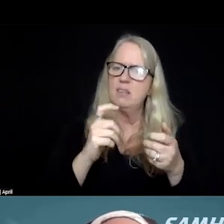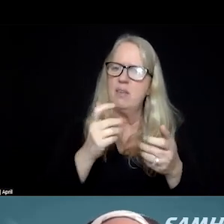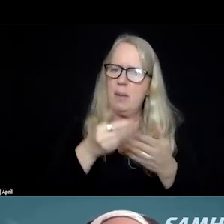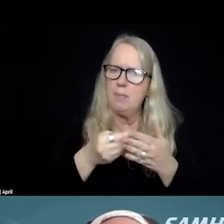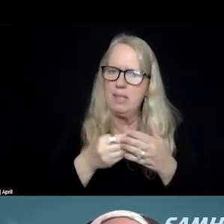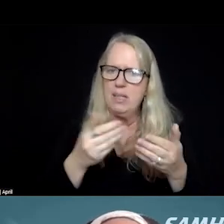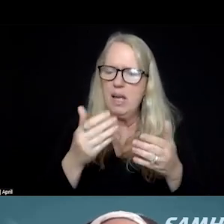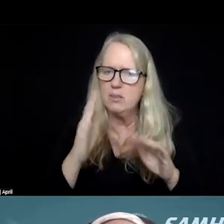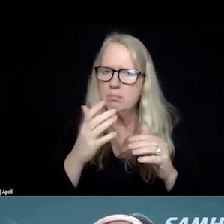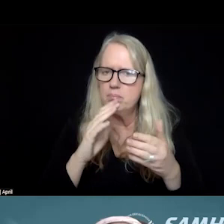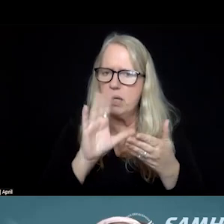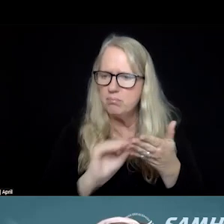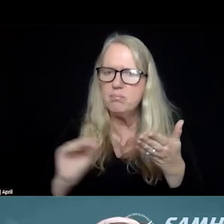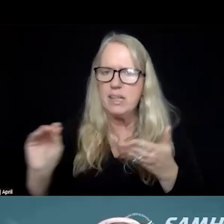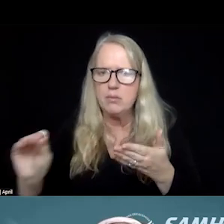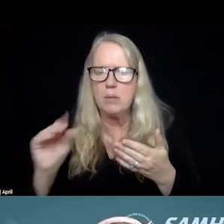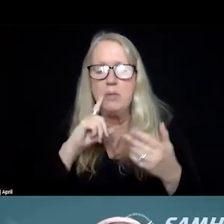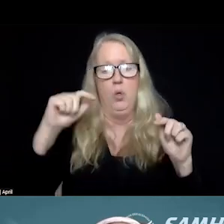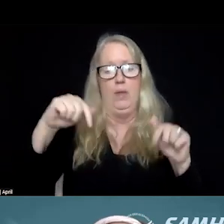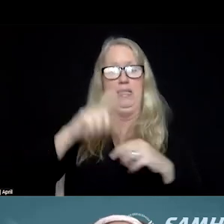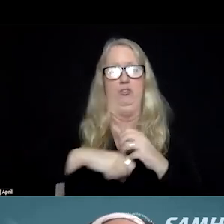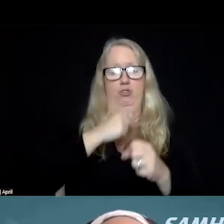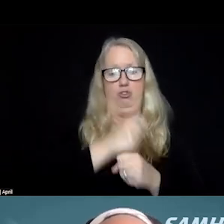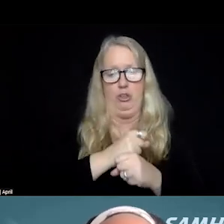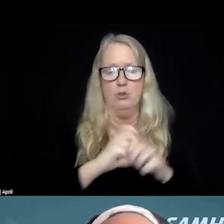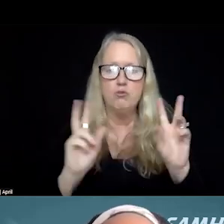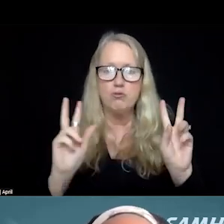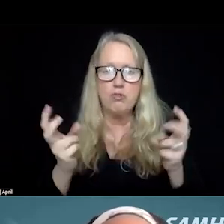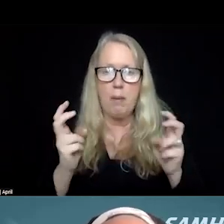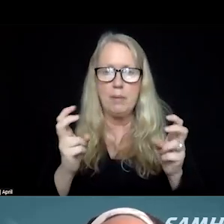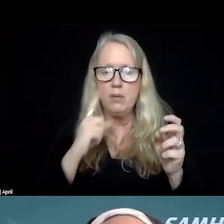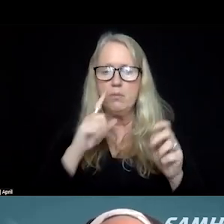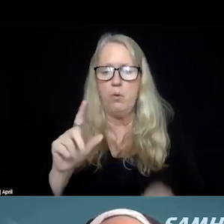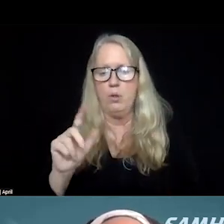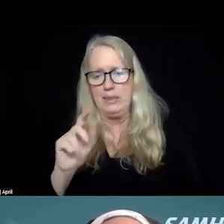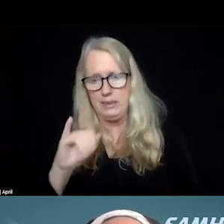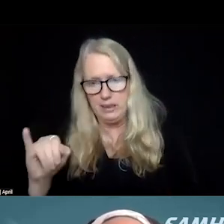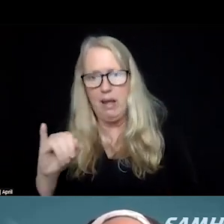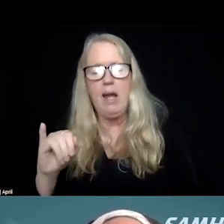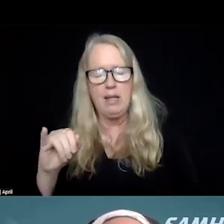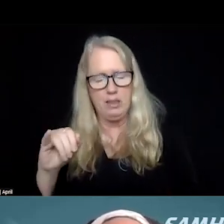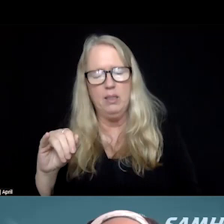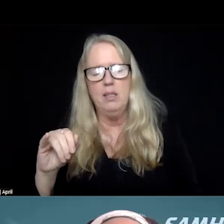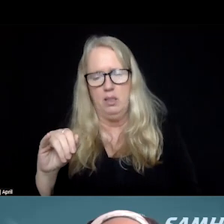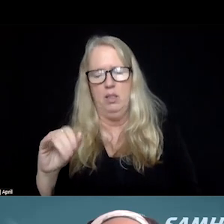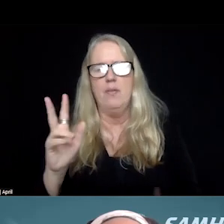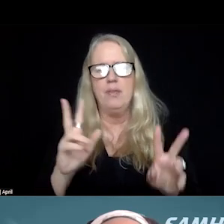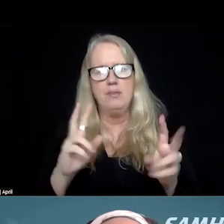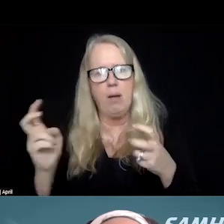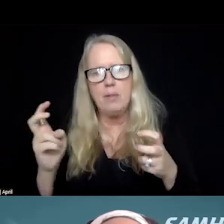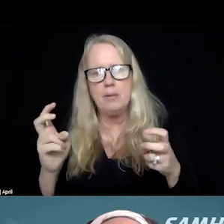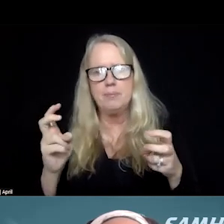THIS YEAR'S TOPICS FOR THE TTI AWARDS ARE TOPICALLY GROUNDS FOR